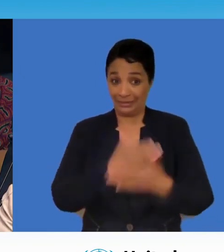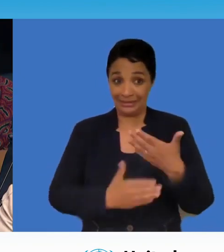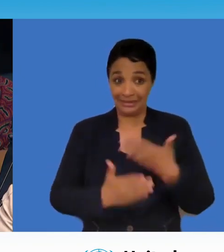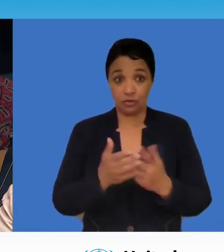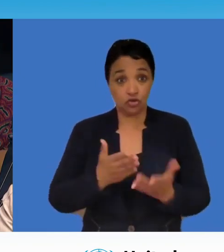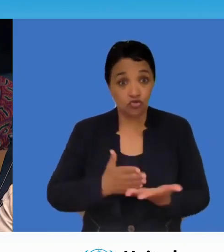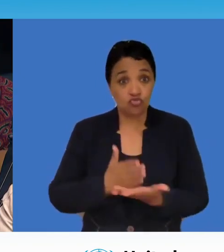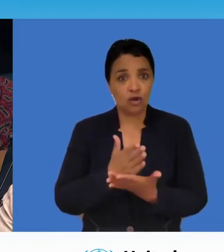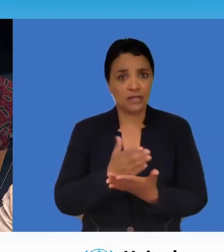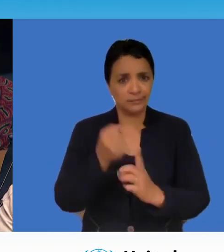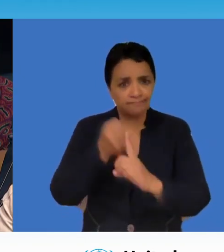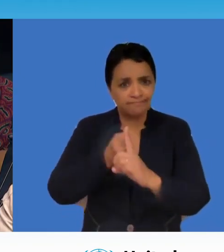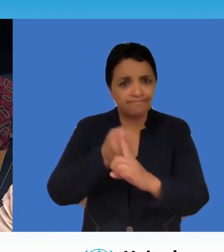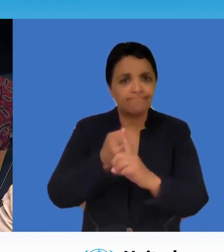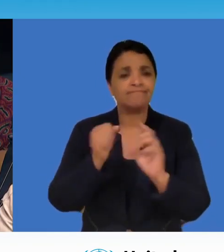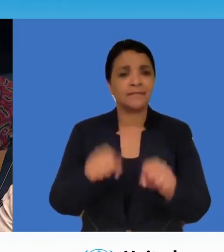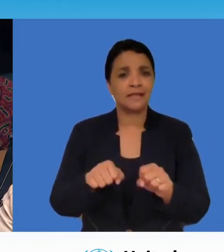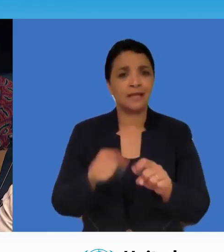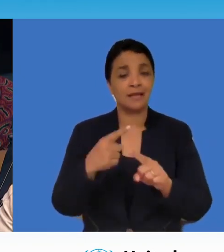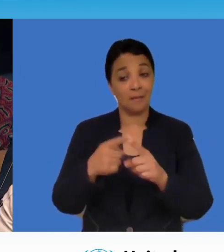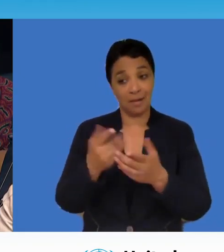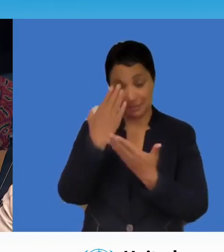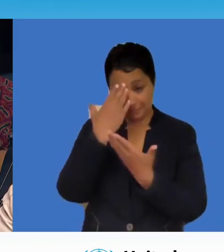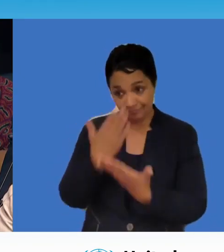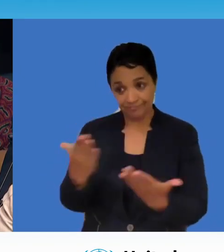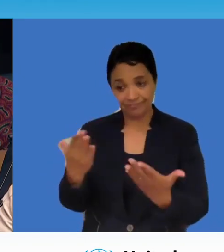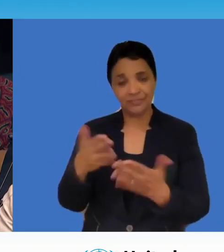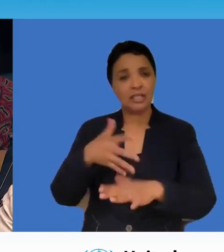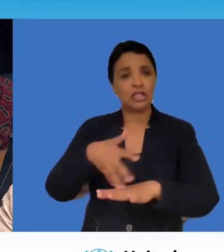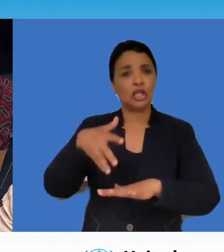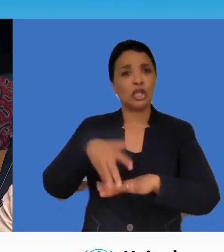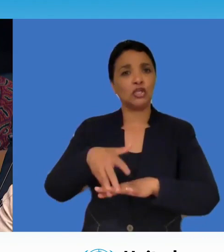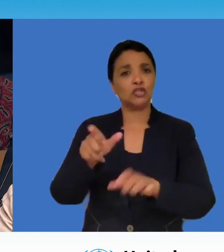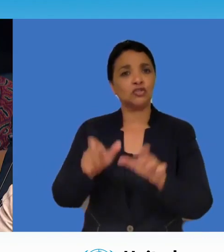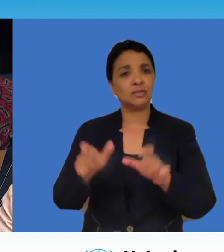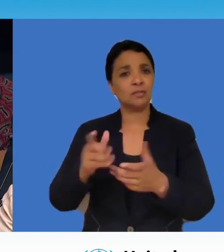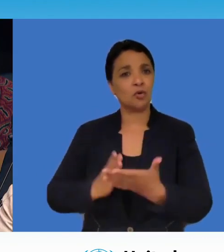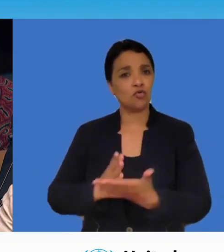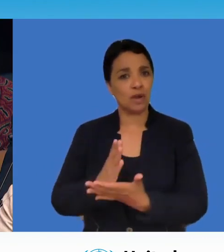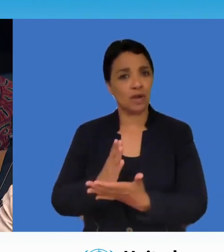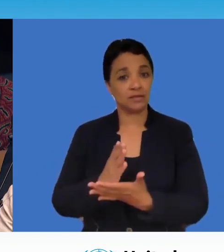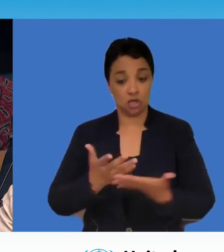the rights of indigenous people there are not enough accessible resources so we have developed